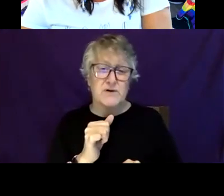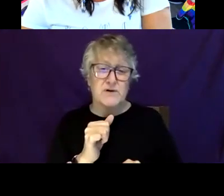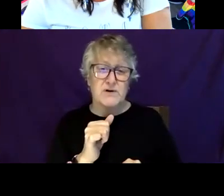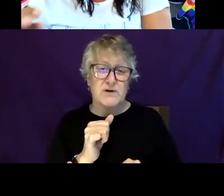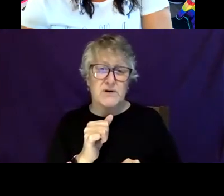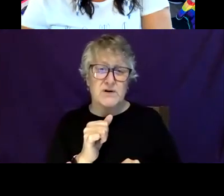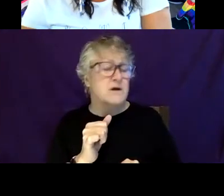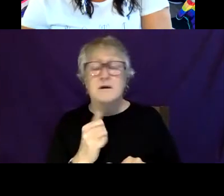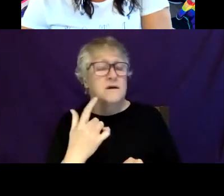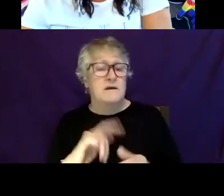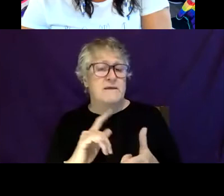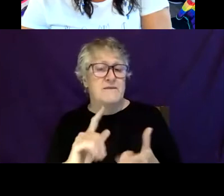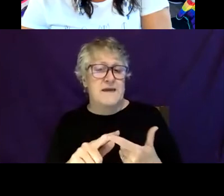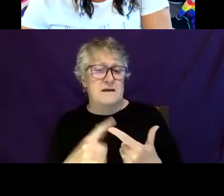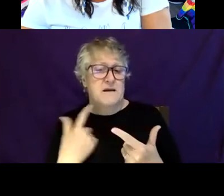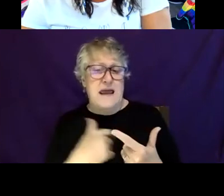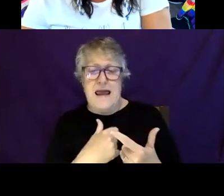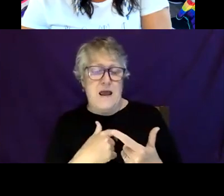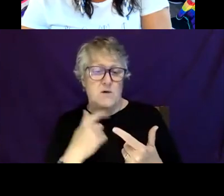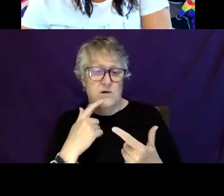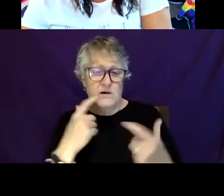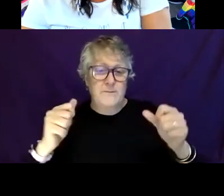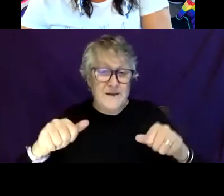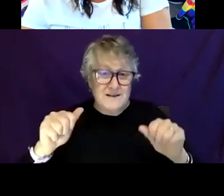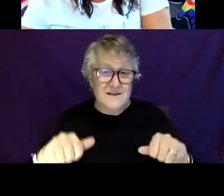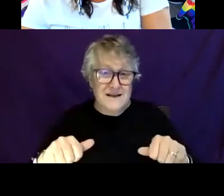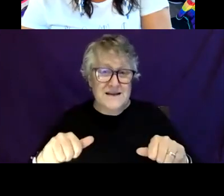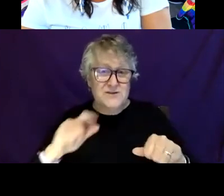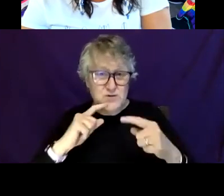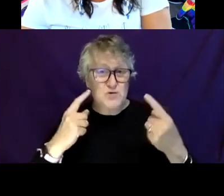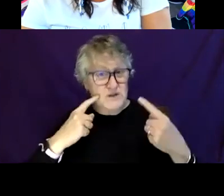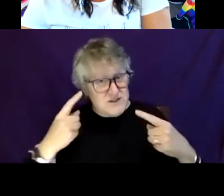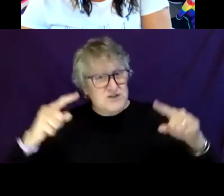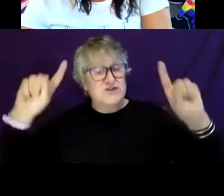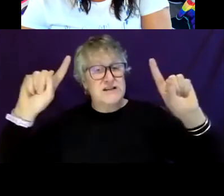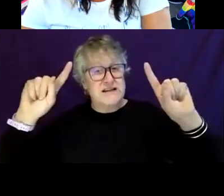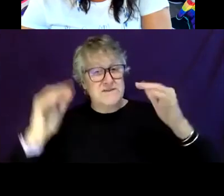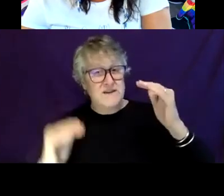Our ability to achieve an advanced health equity is inconceivable.